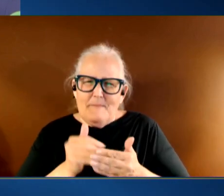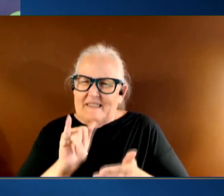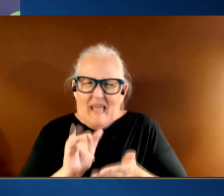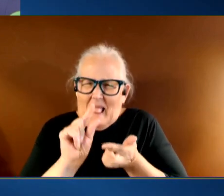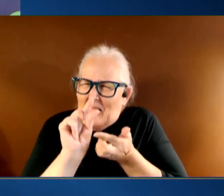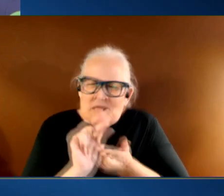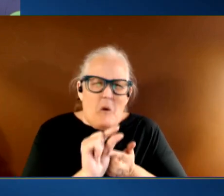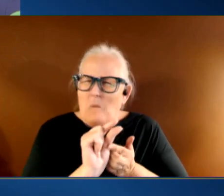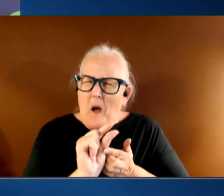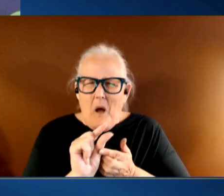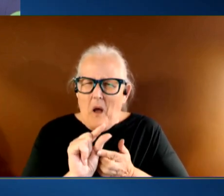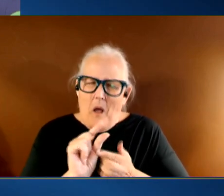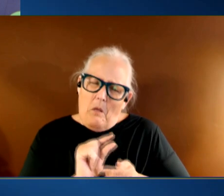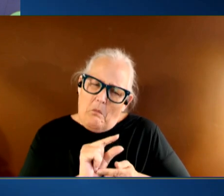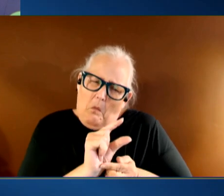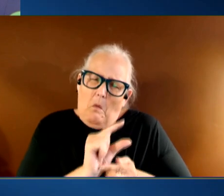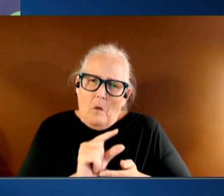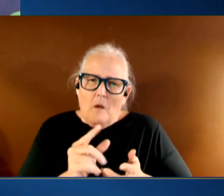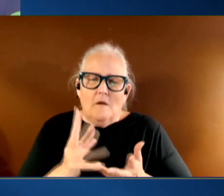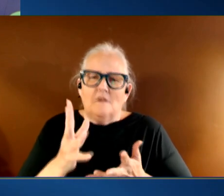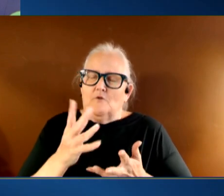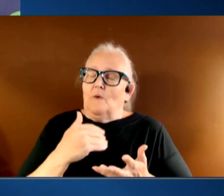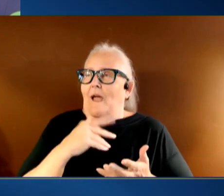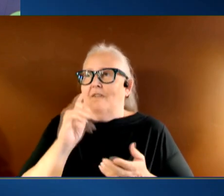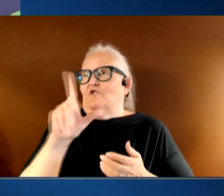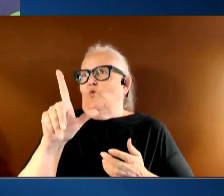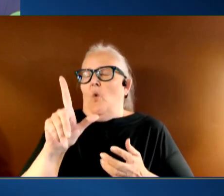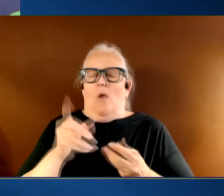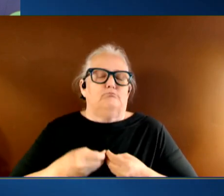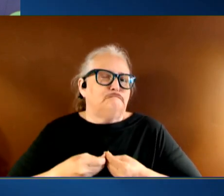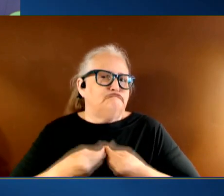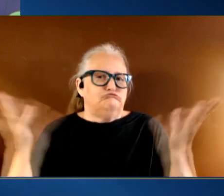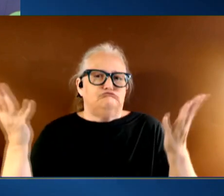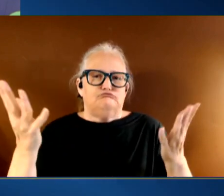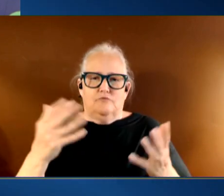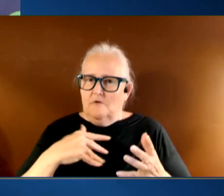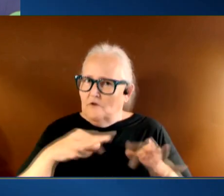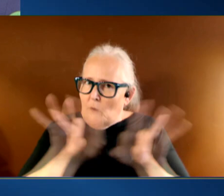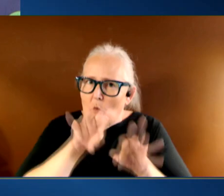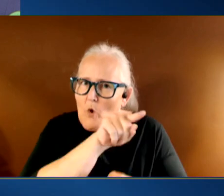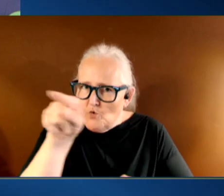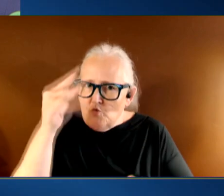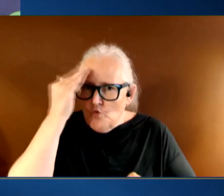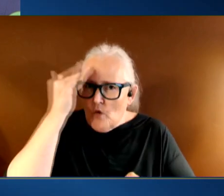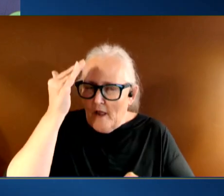And so, that tool freely available, I wanted everyone in this room to know exists and is